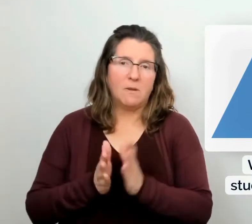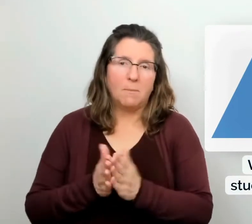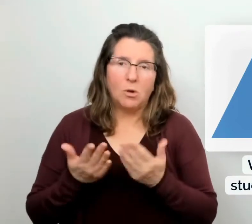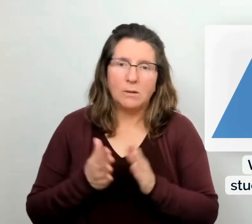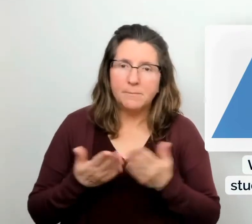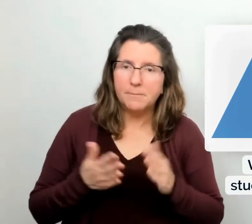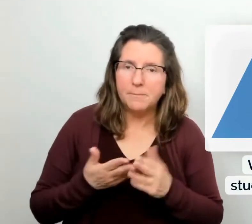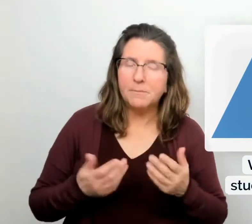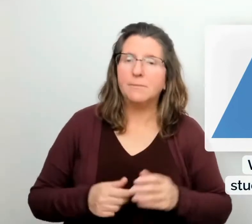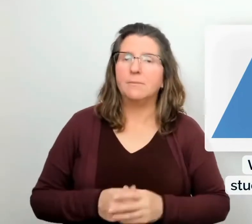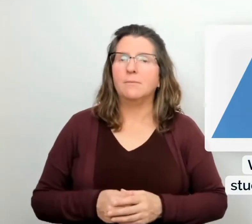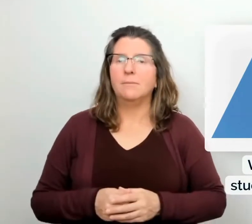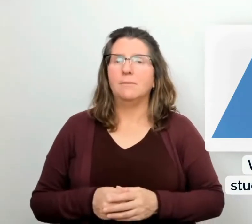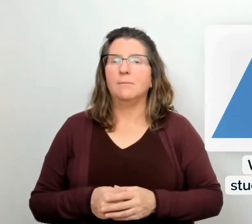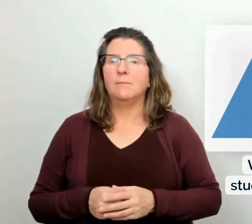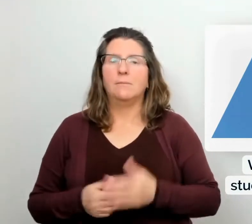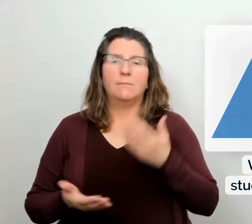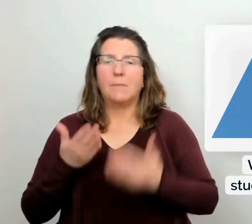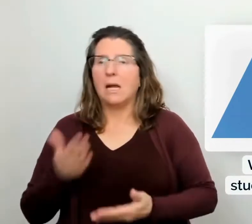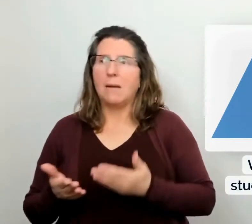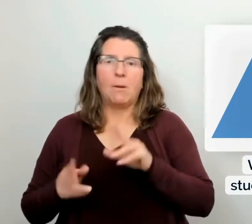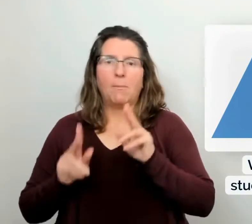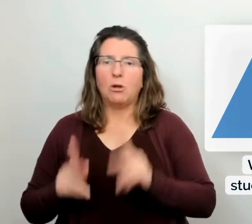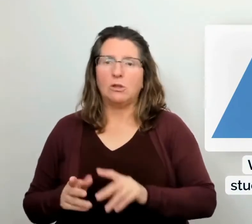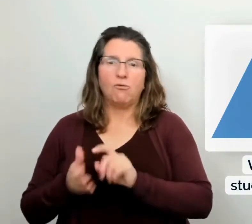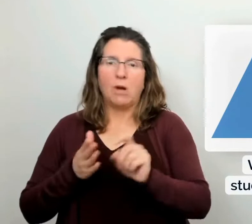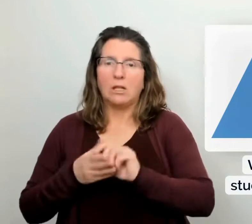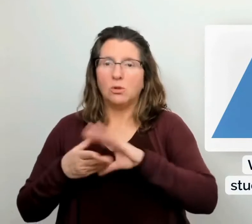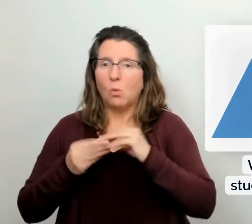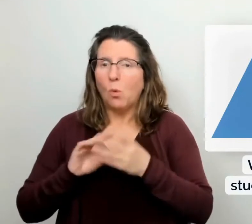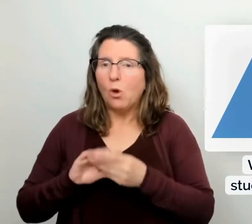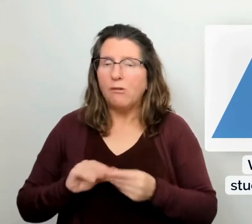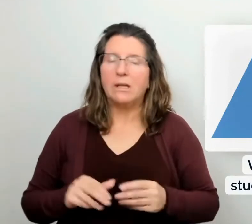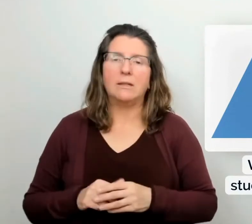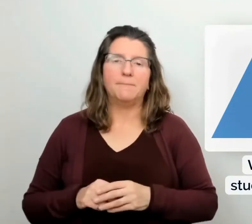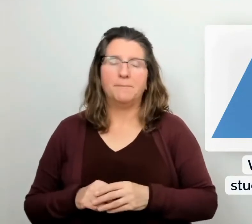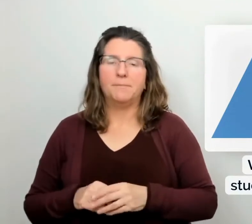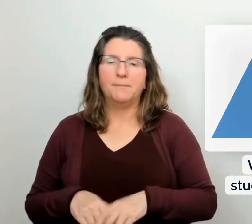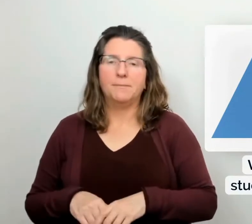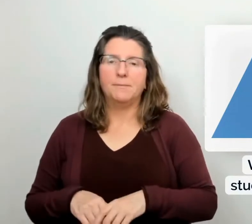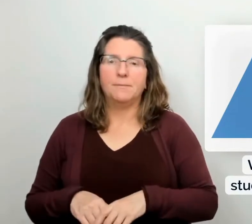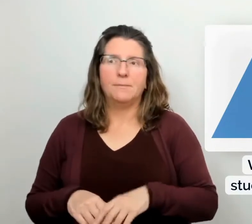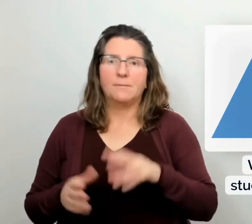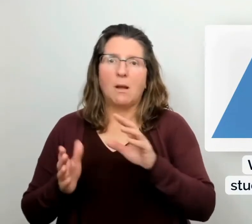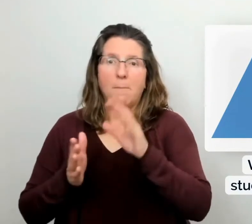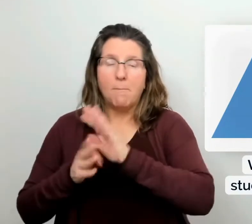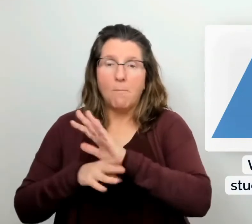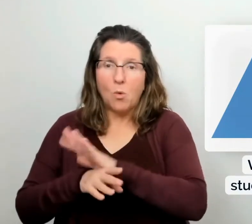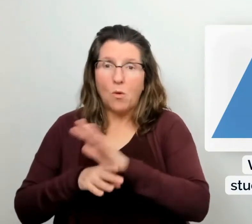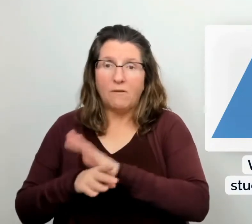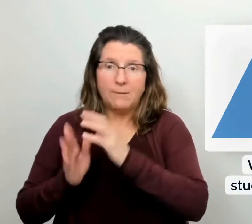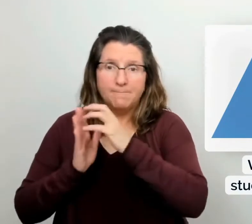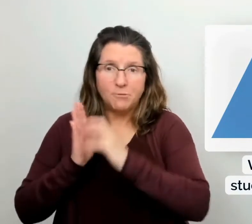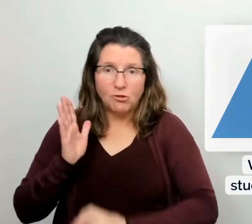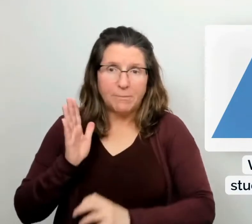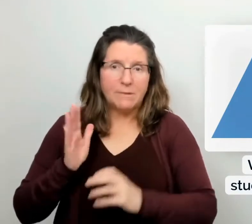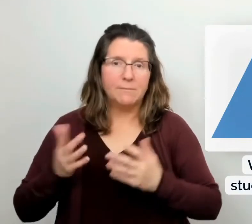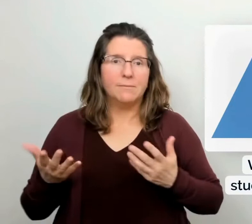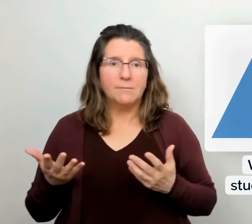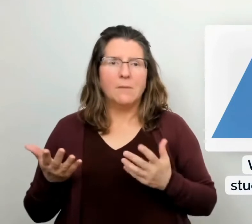It also includes novelists, authors, and other writers, as well as TV or movie script-writers.